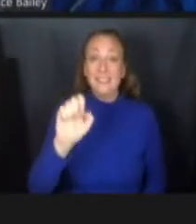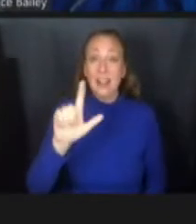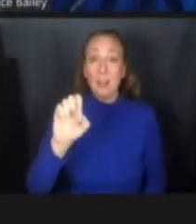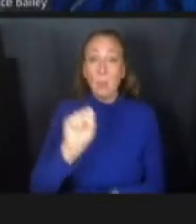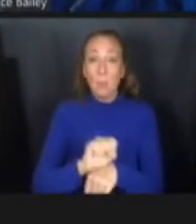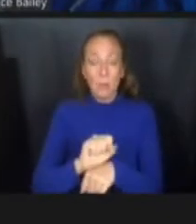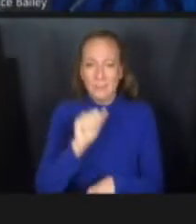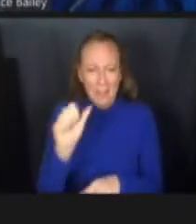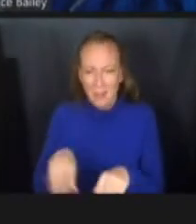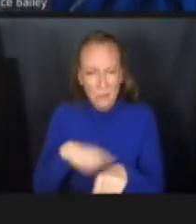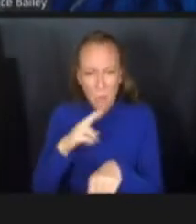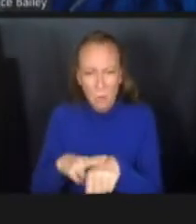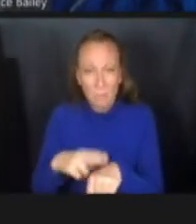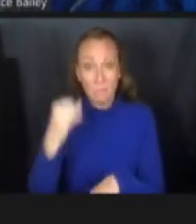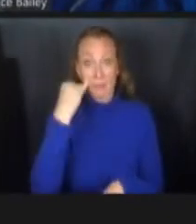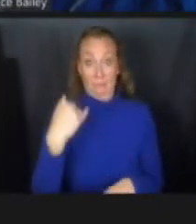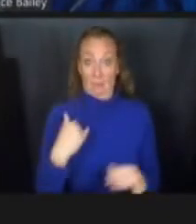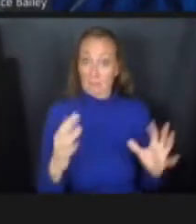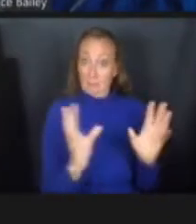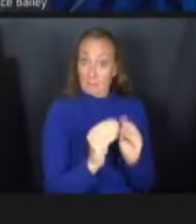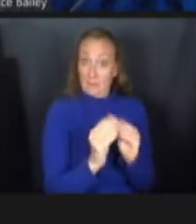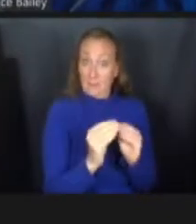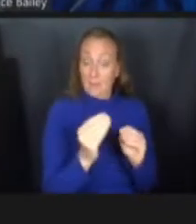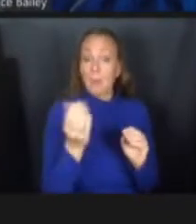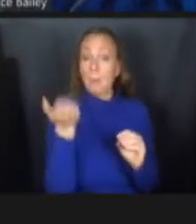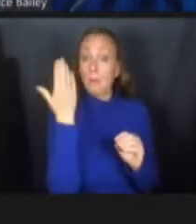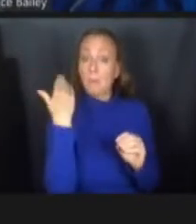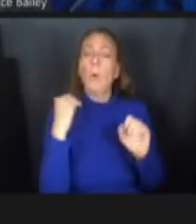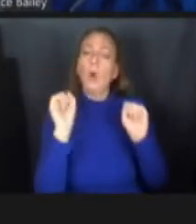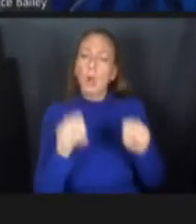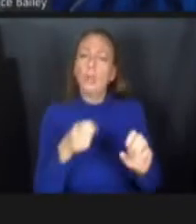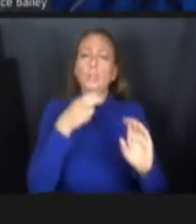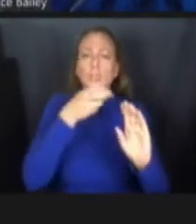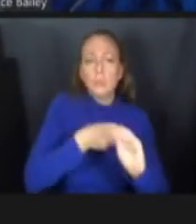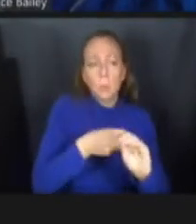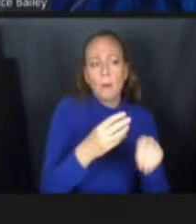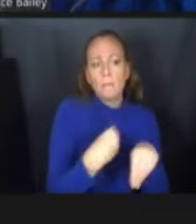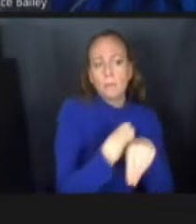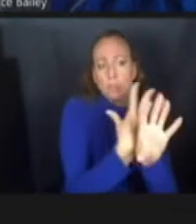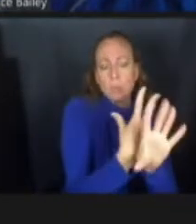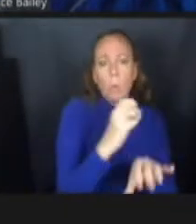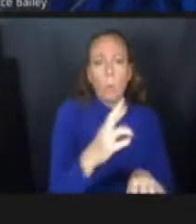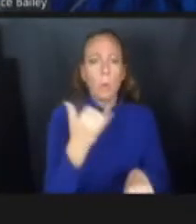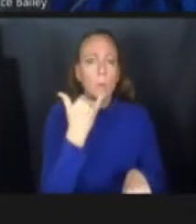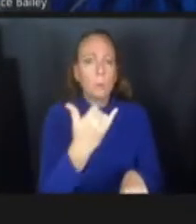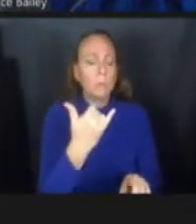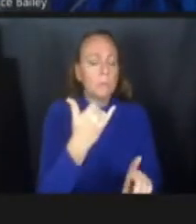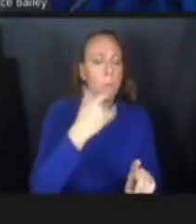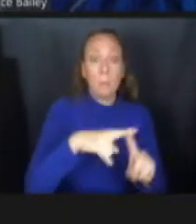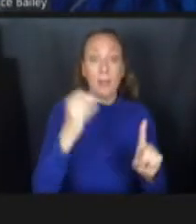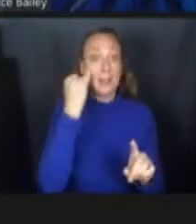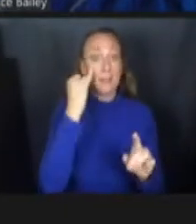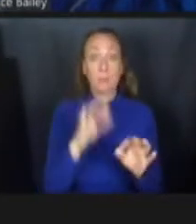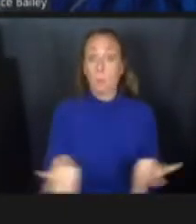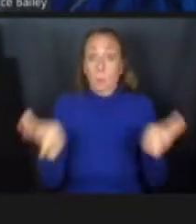we may have had the option to join virtually or by phone, but if it was important, most of us would attend in person.